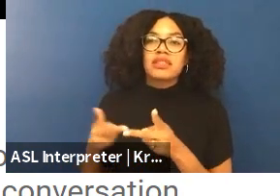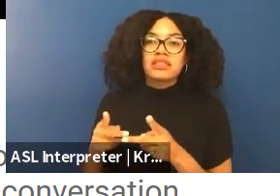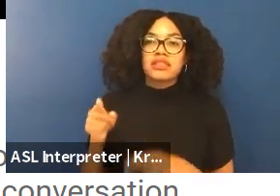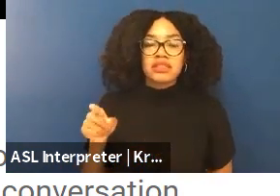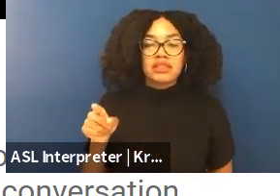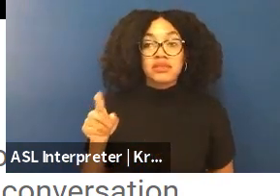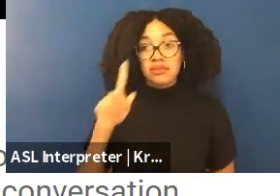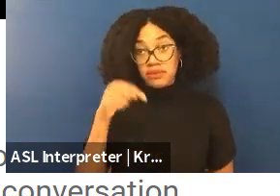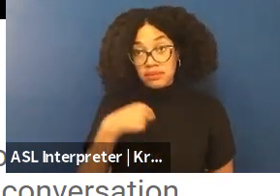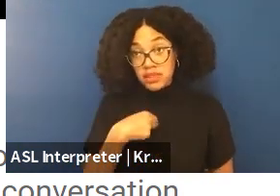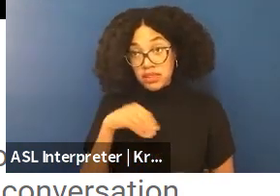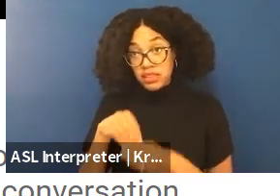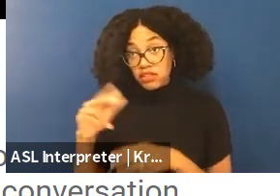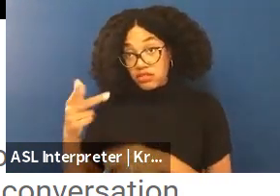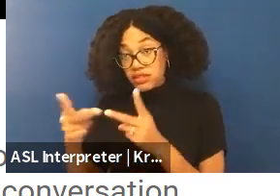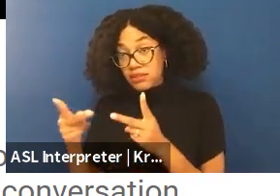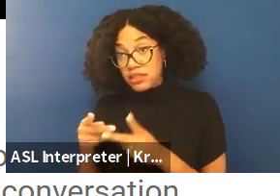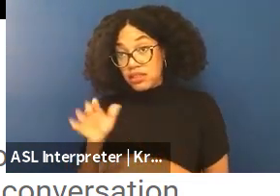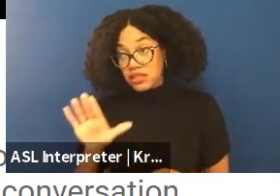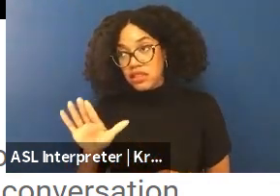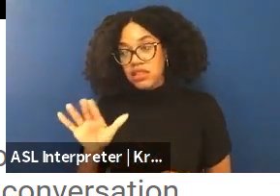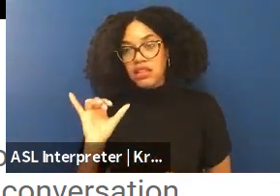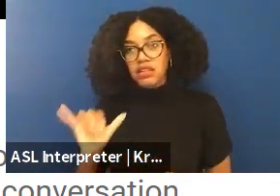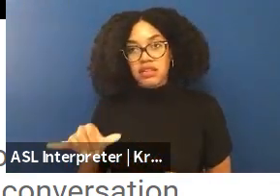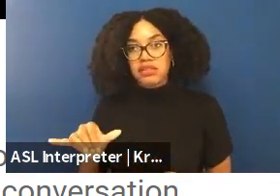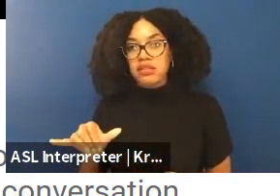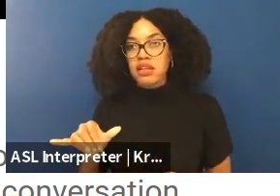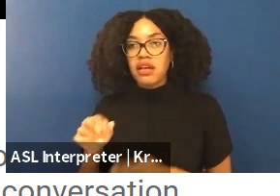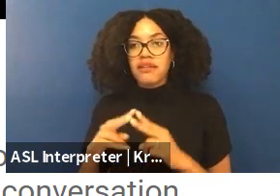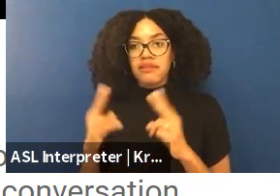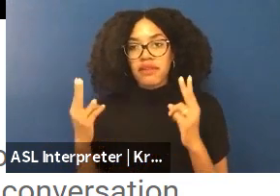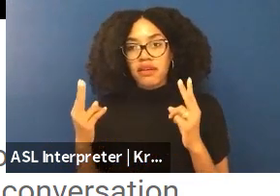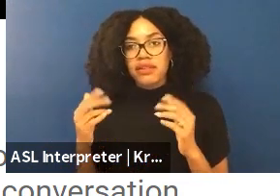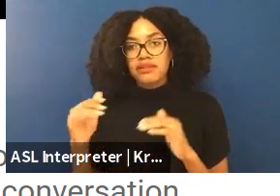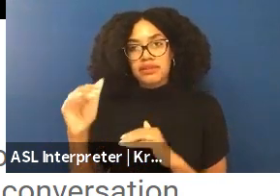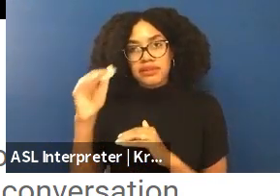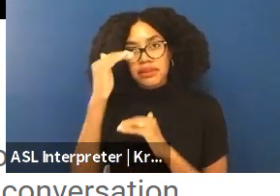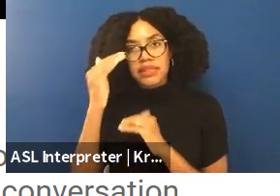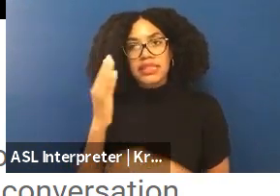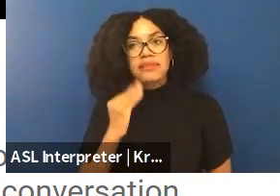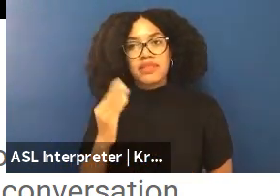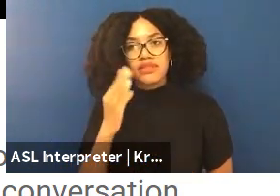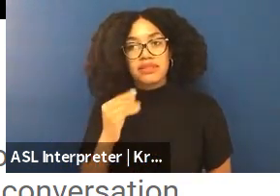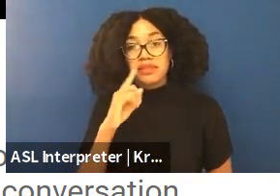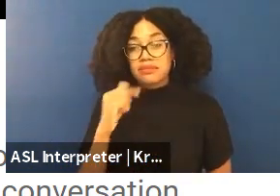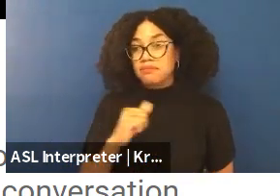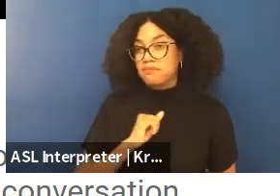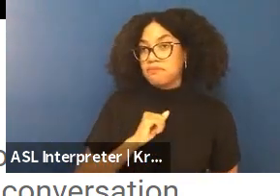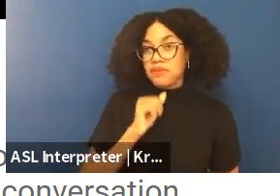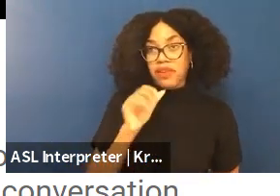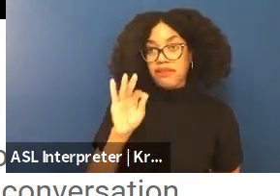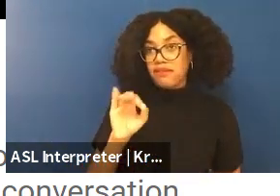the third space is a liminal experience because I'm not a faculty person. And even though I'm